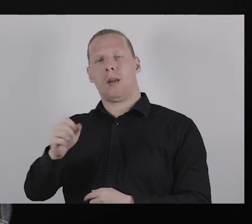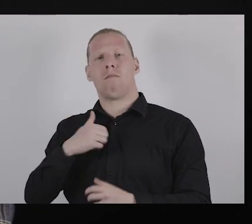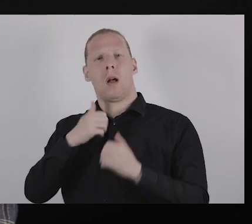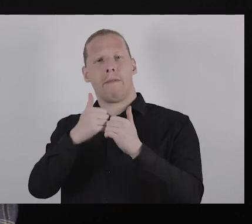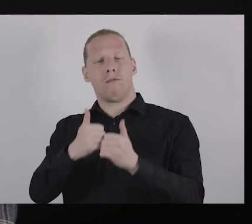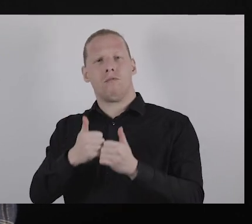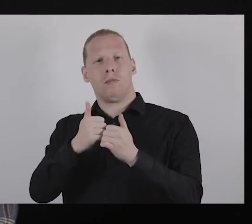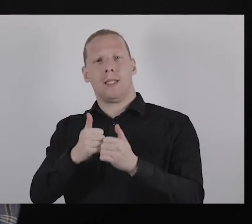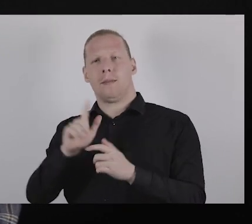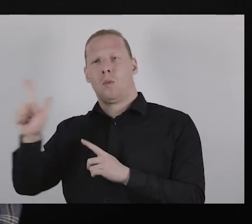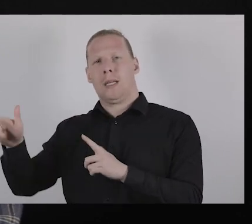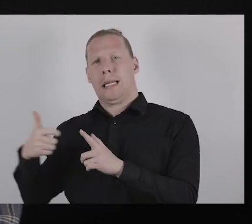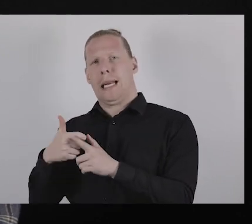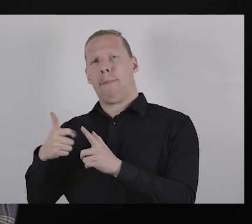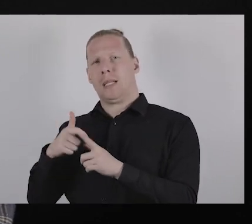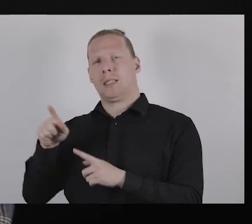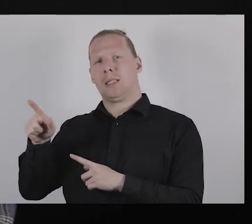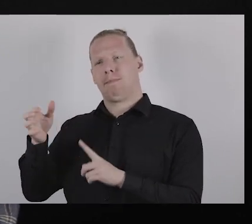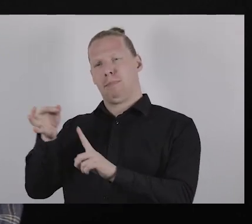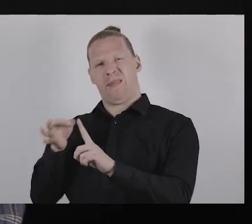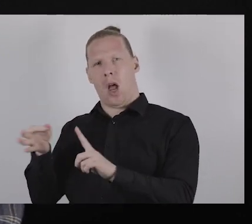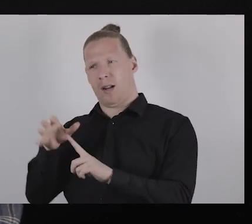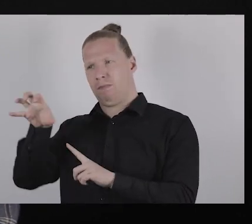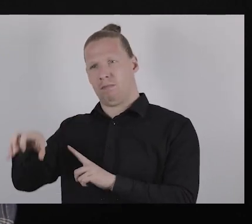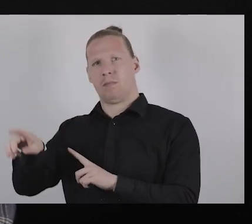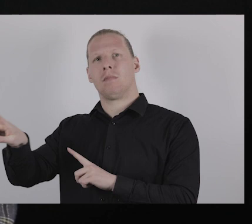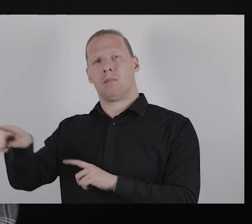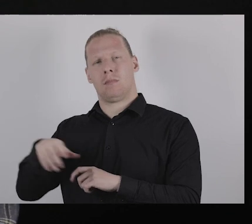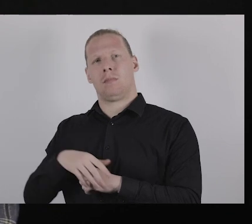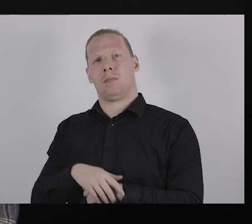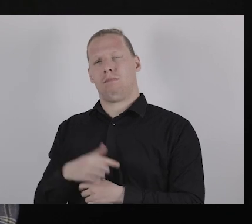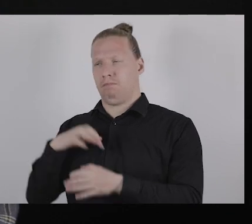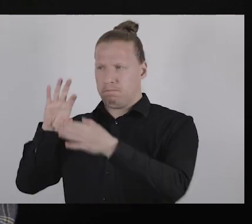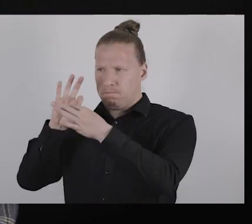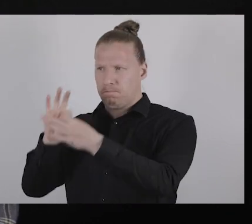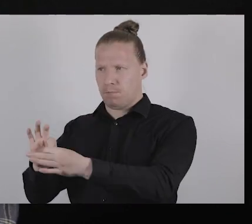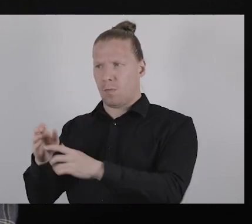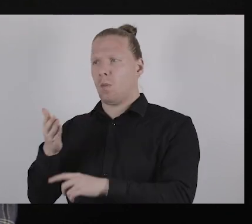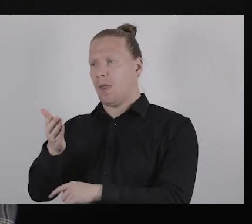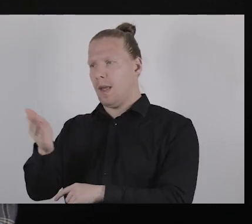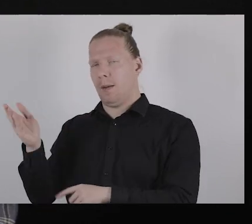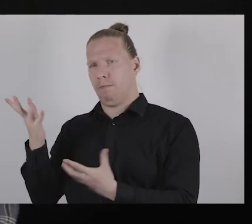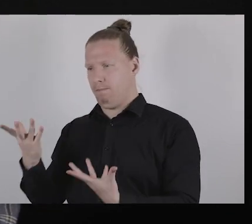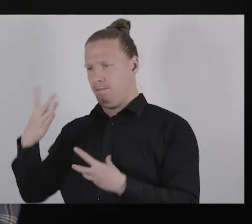along the way — my friends, my many friends in Kiribati, who welcomed me there